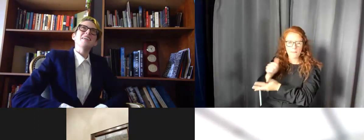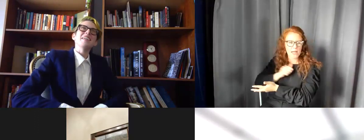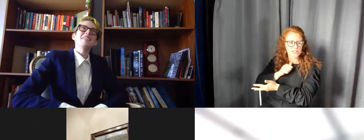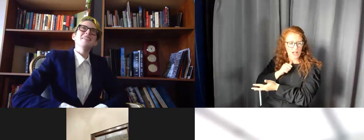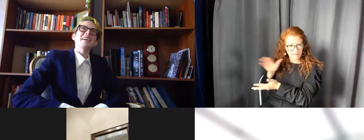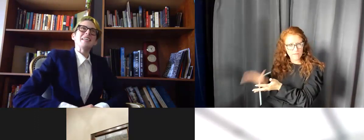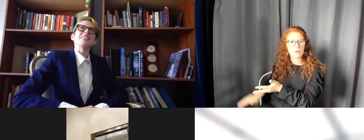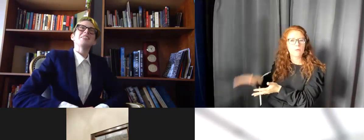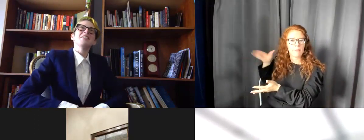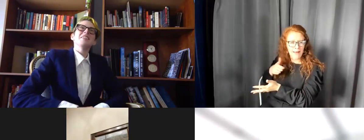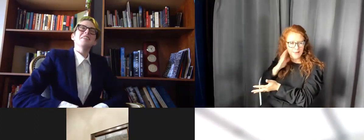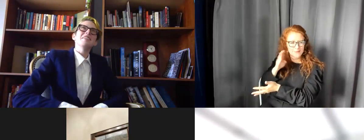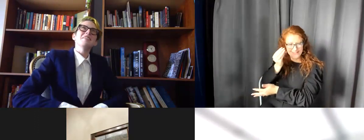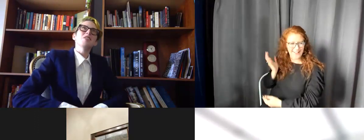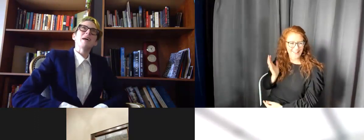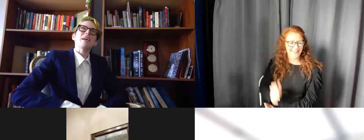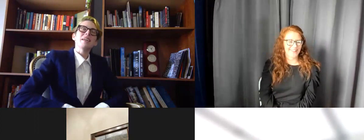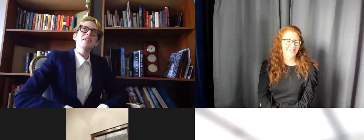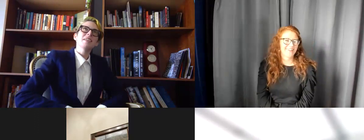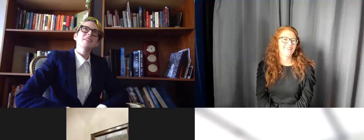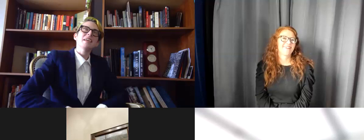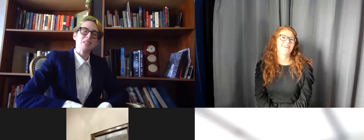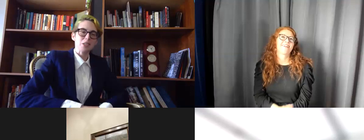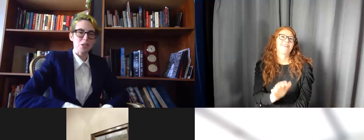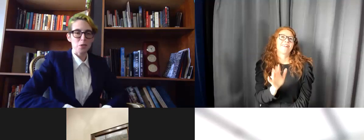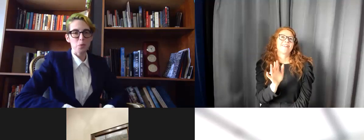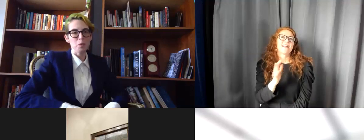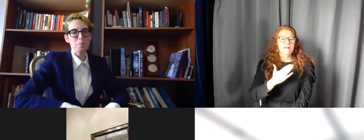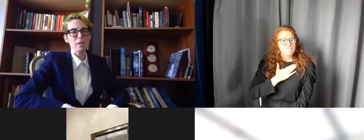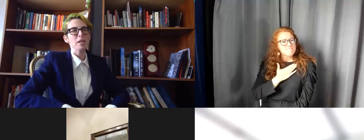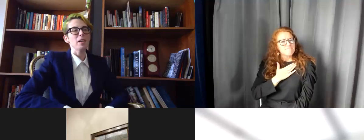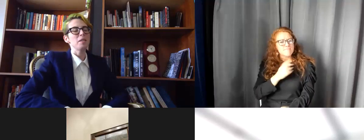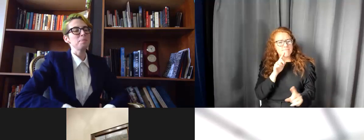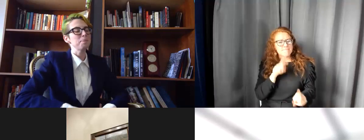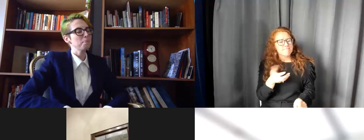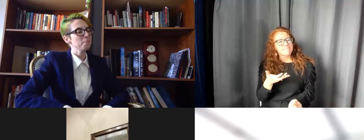Farrah Garland: I I guess Farrah Garland: my answer would be.